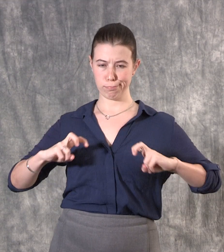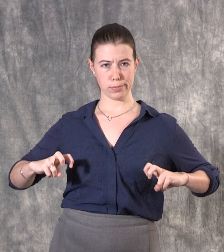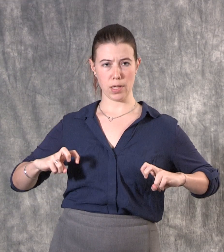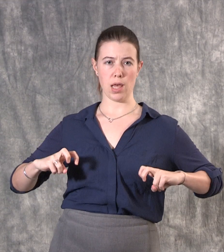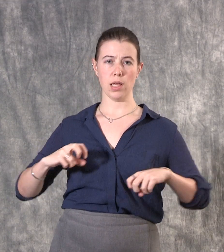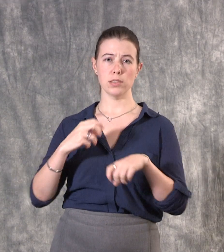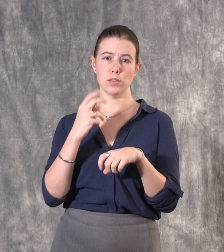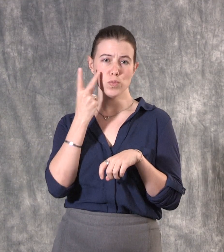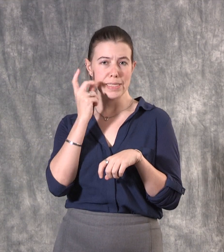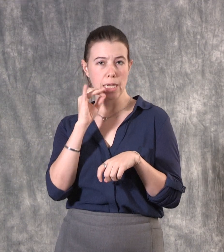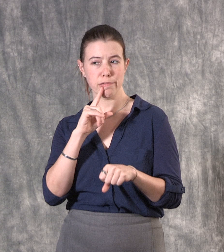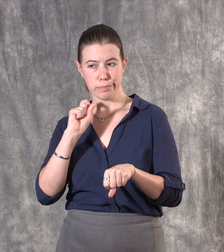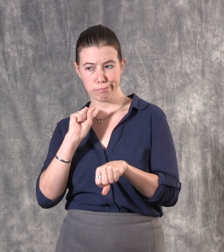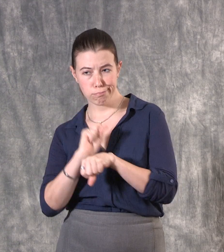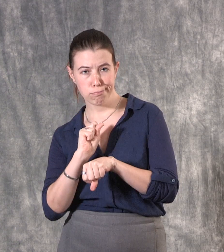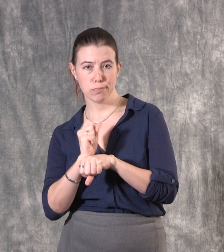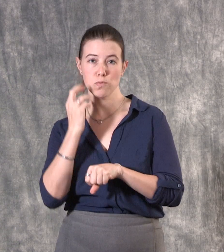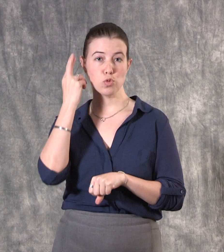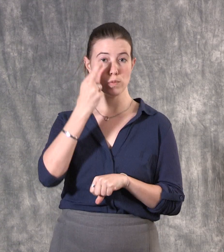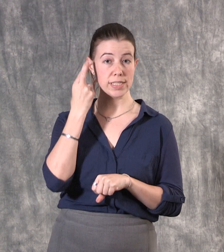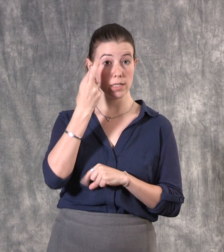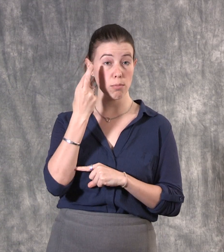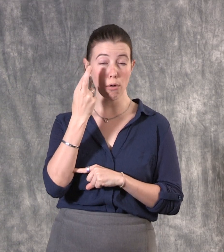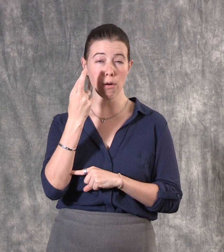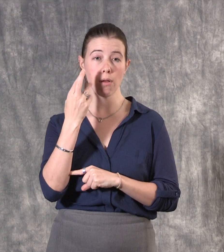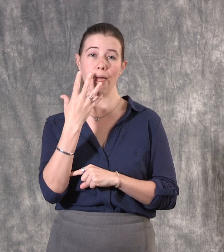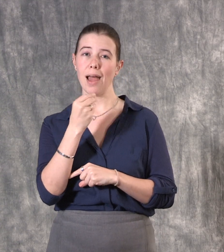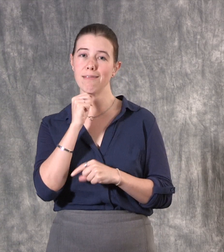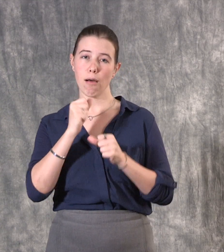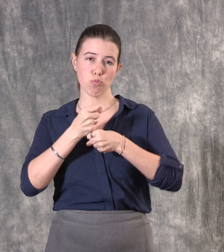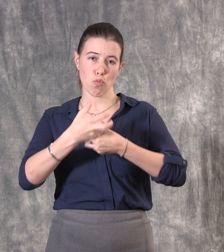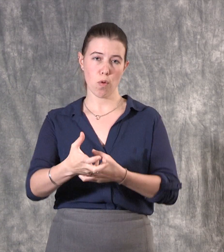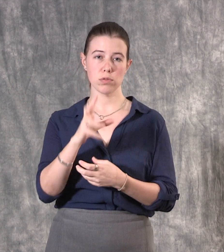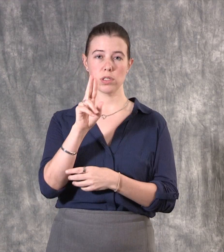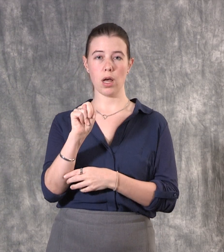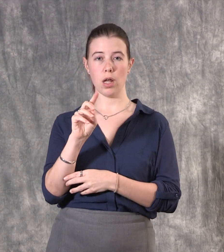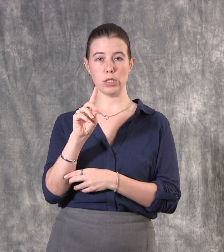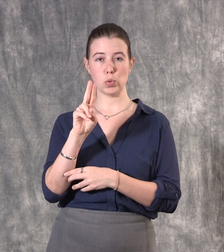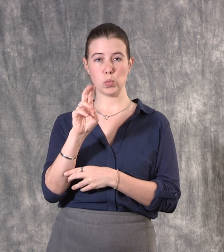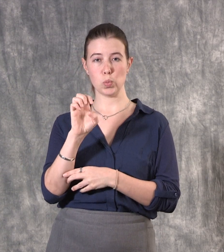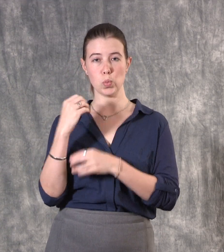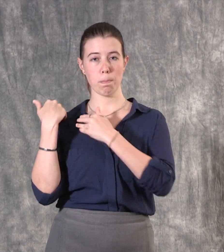is analyzed to see if it is indeed reasonable and doesn't cause an undue